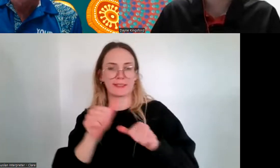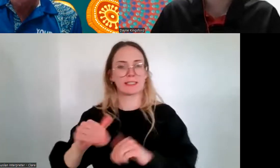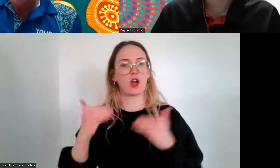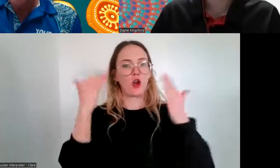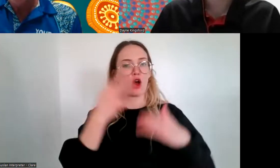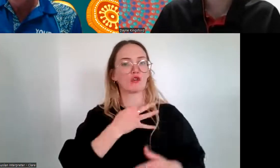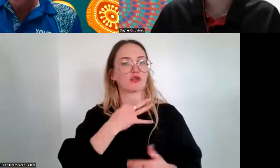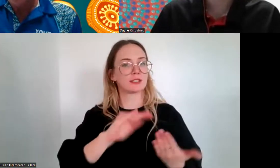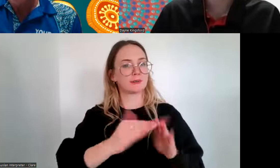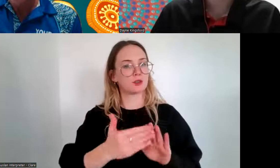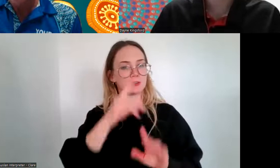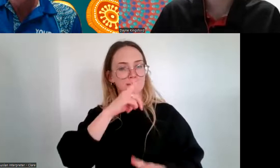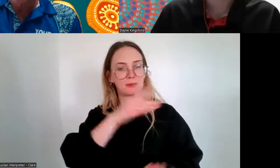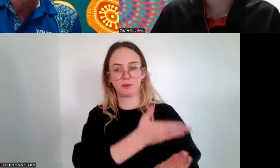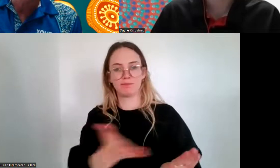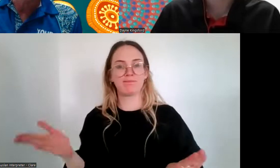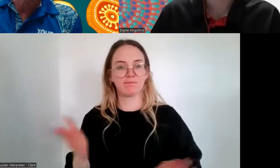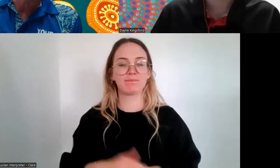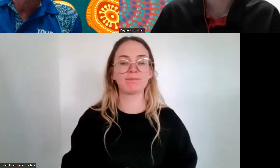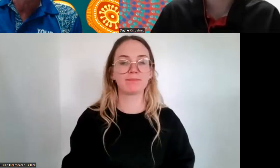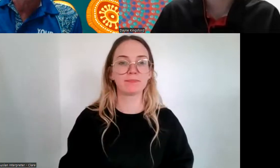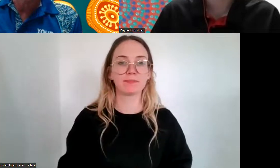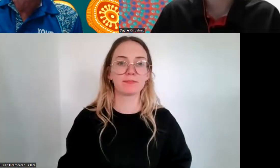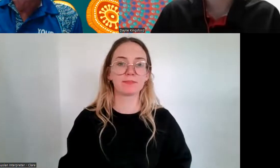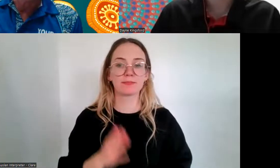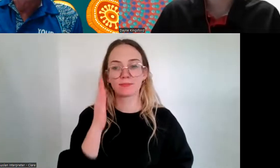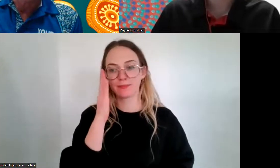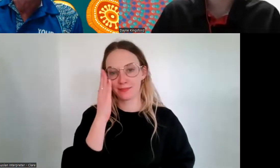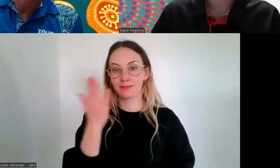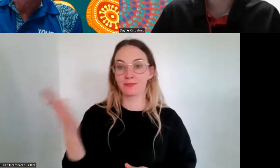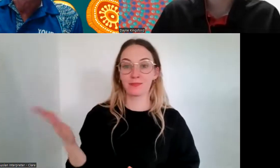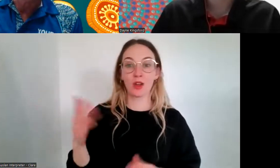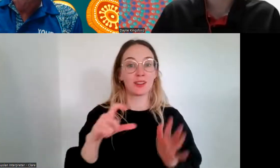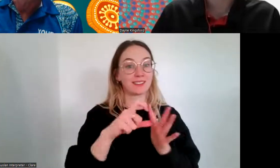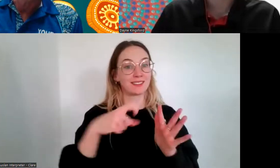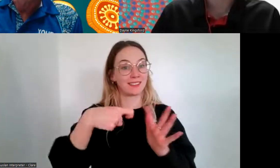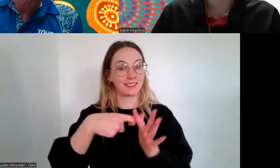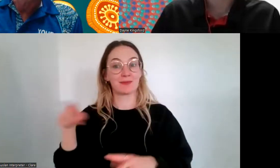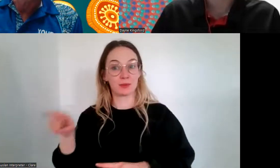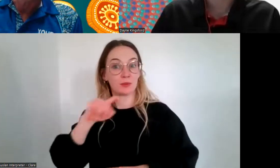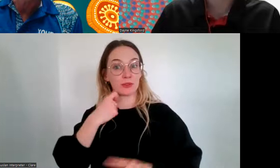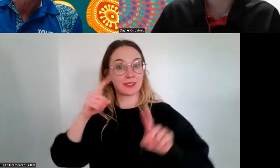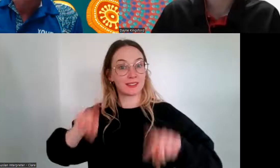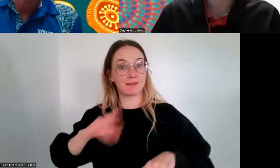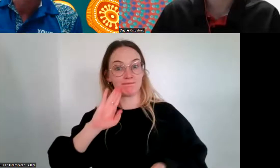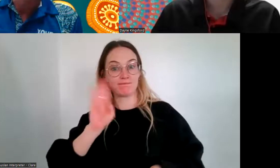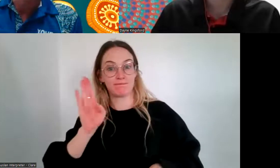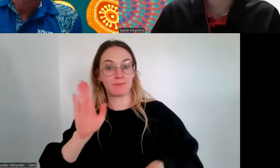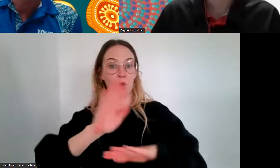So now I will hand over to Dayne to lead the presentation on guardianship and administration in Queensland.